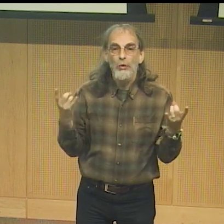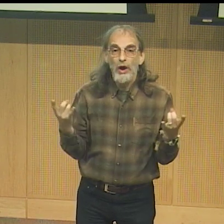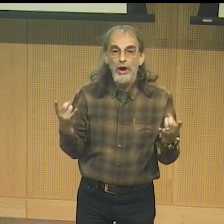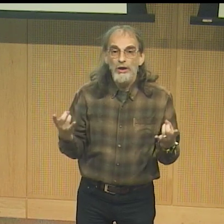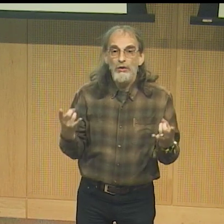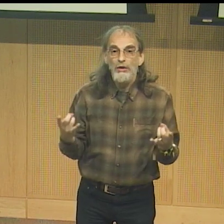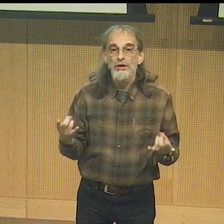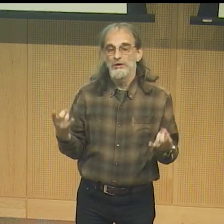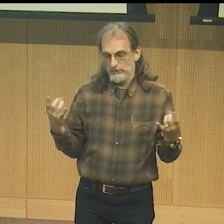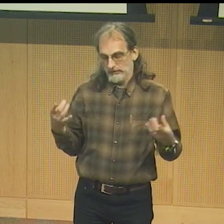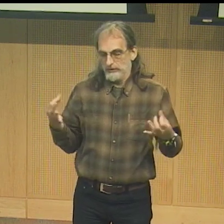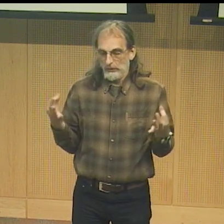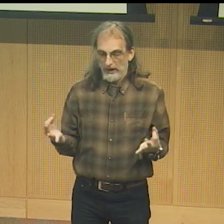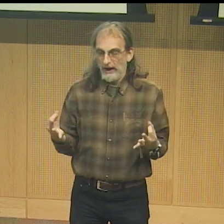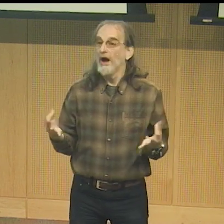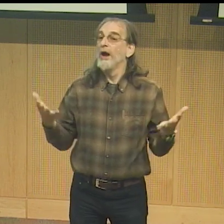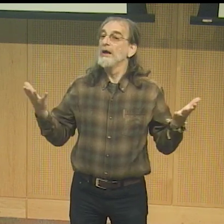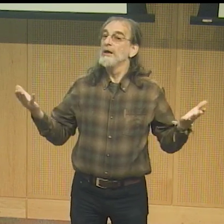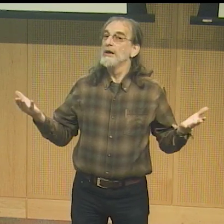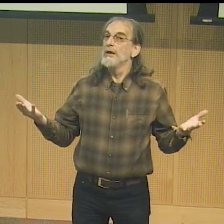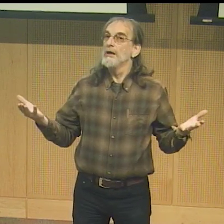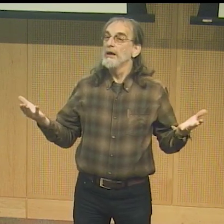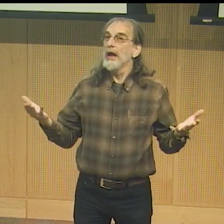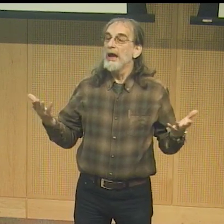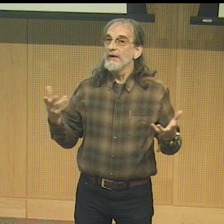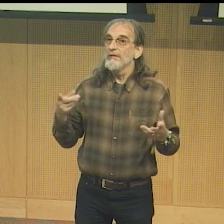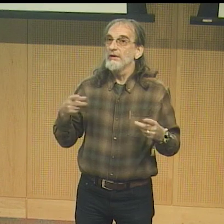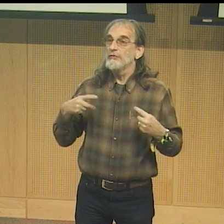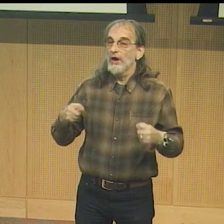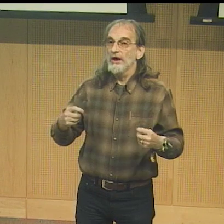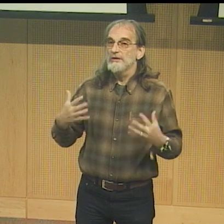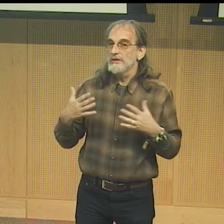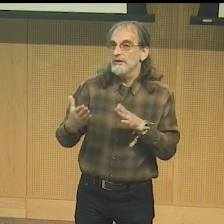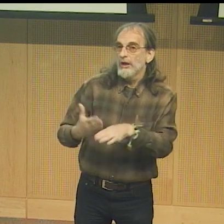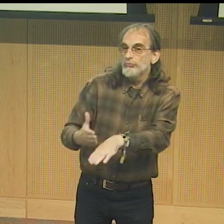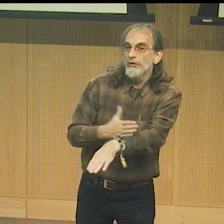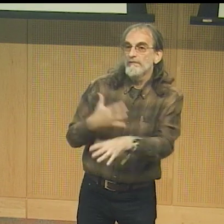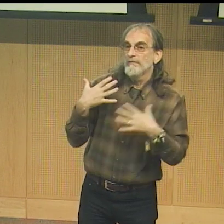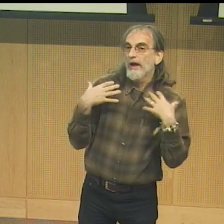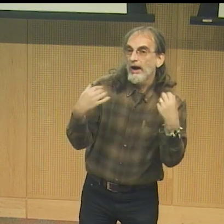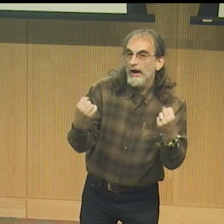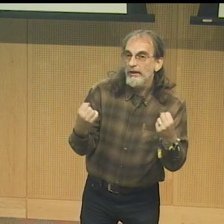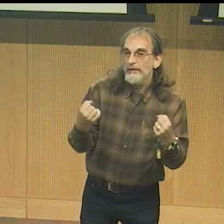while performing yoga, if they are working on improving their